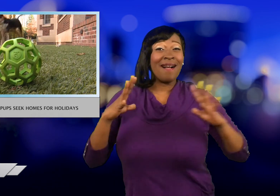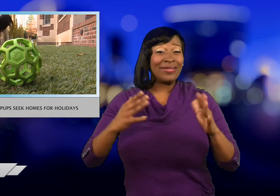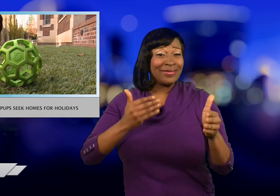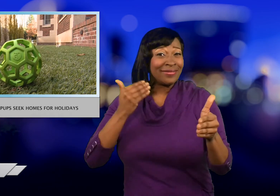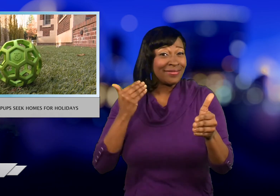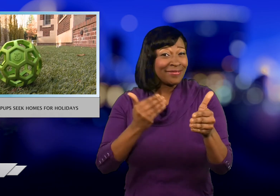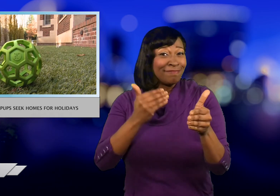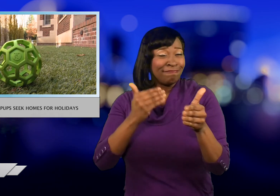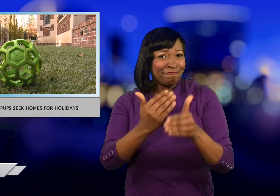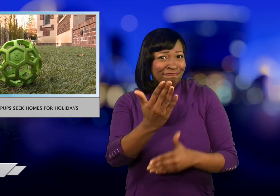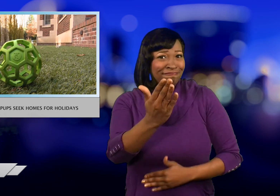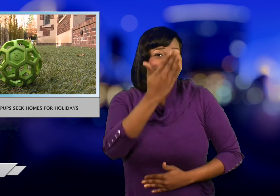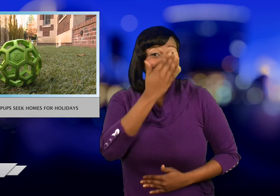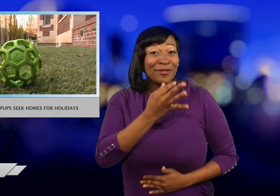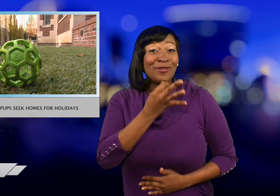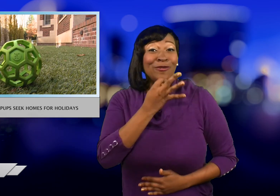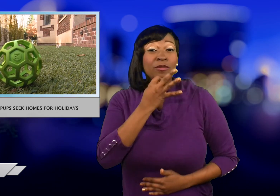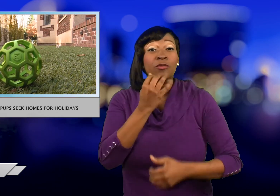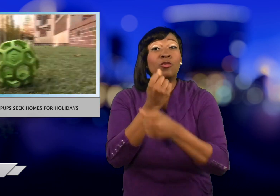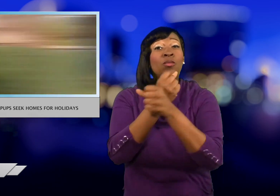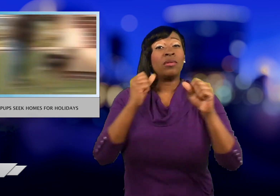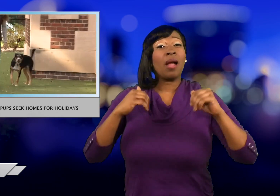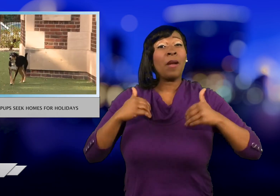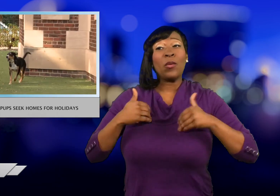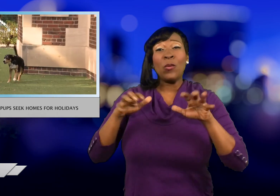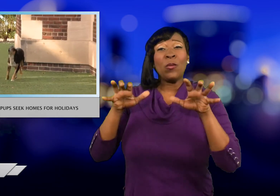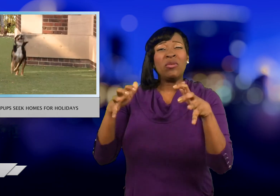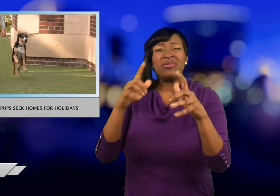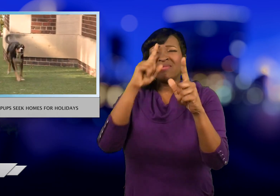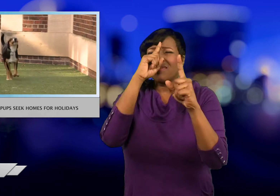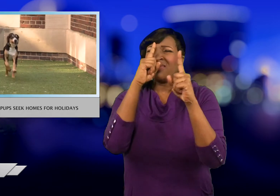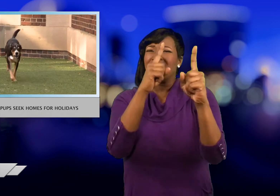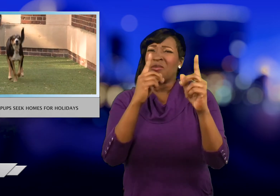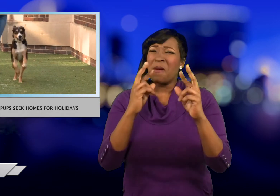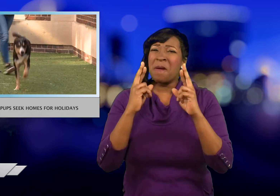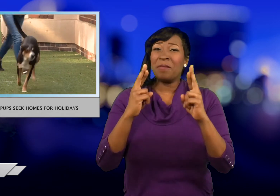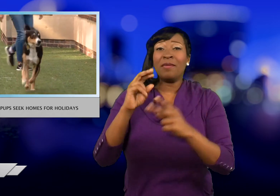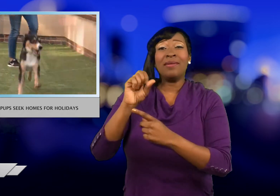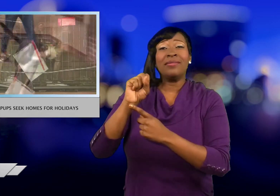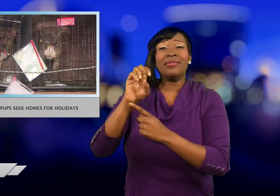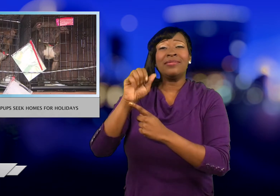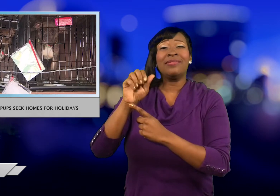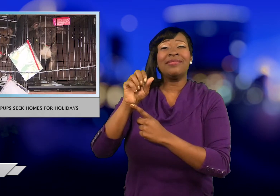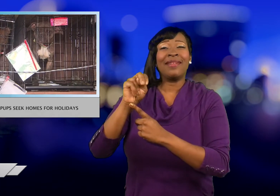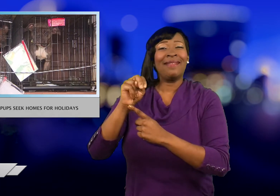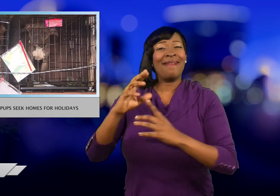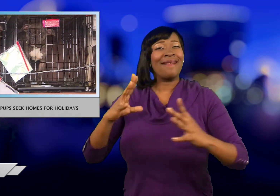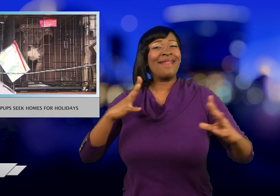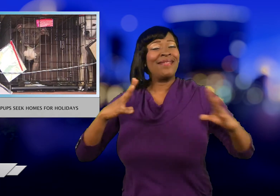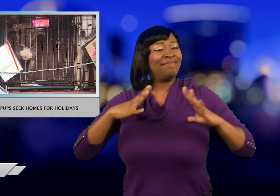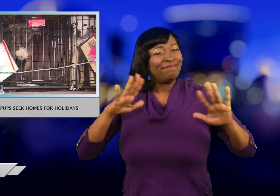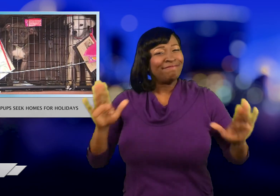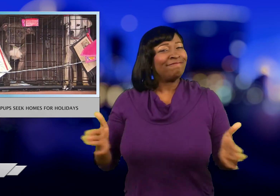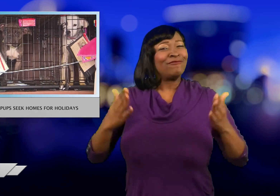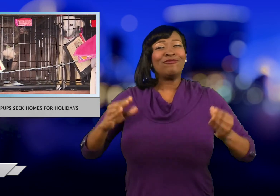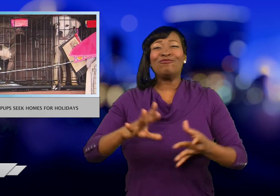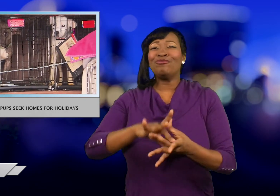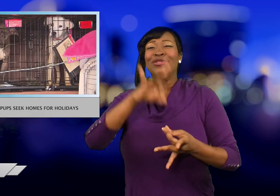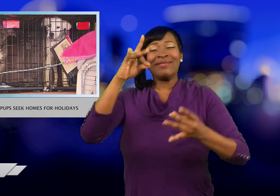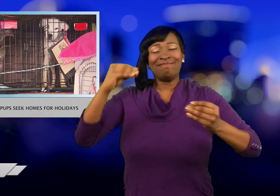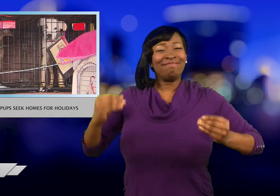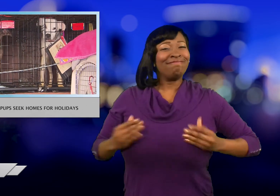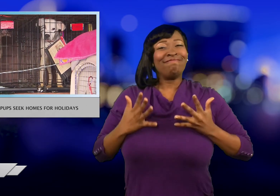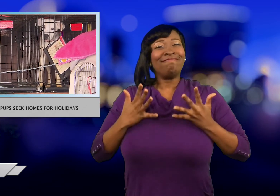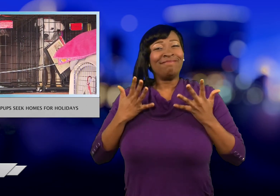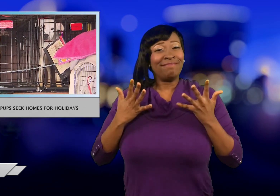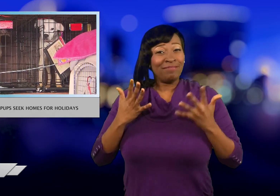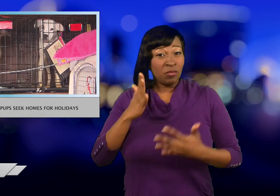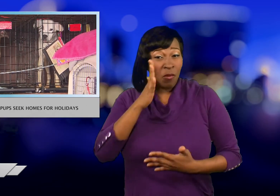With the holidays approaching, animal rescue groups hope the spirit of the season will